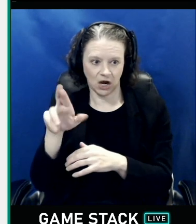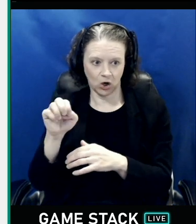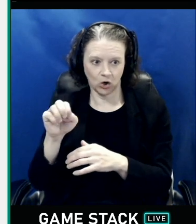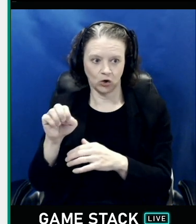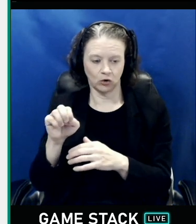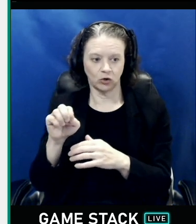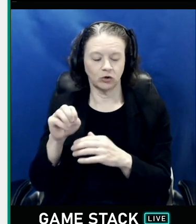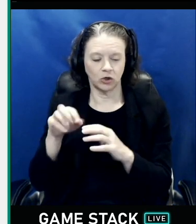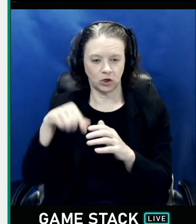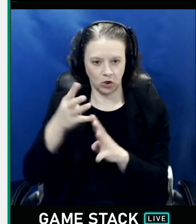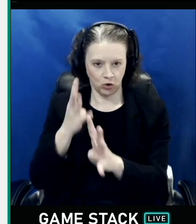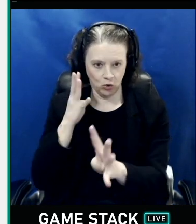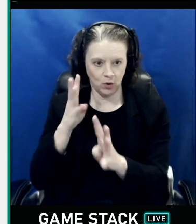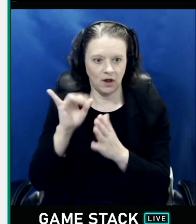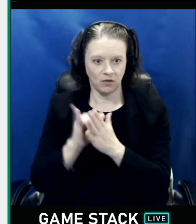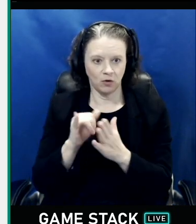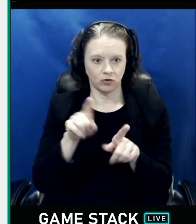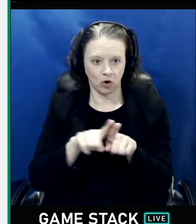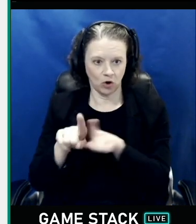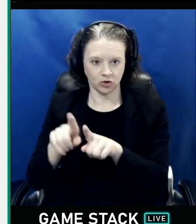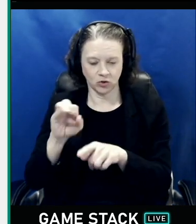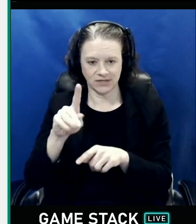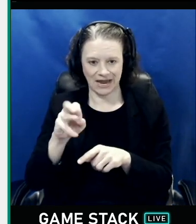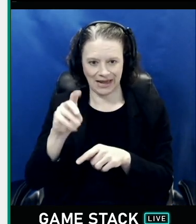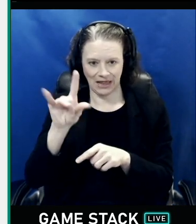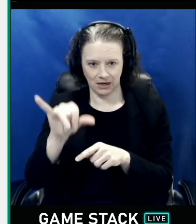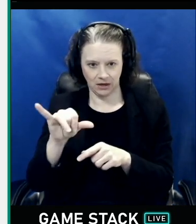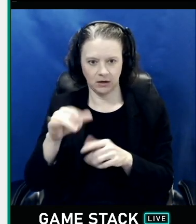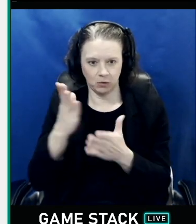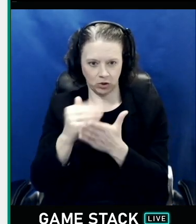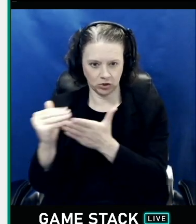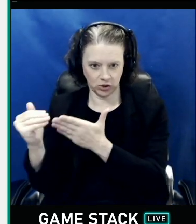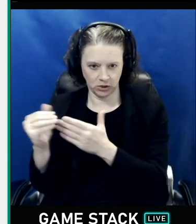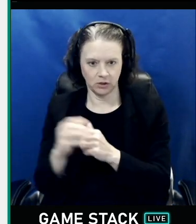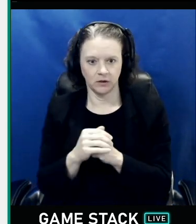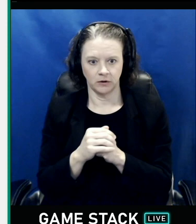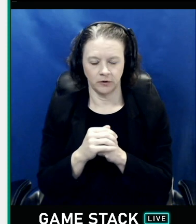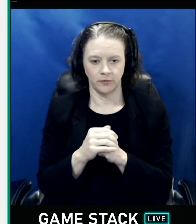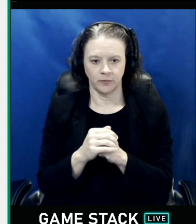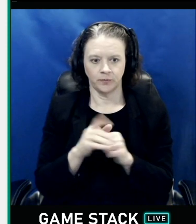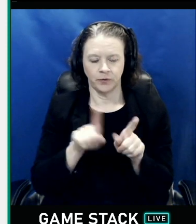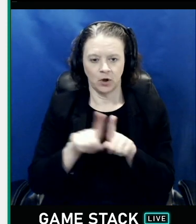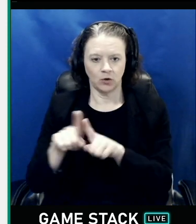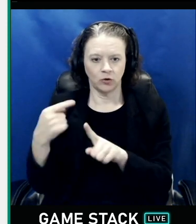Typically, lightly threaded applications run best while cores are in single-thread mode in order to reduce resource sharing.